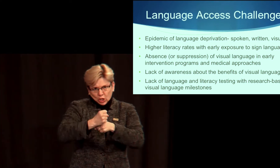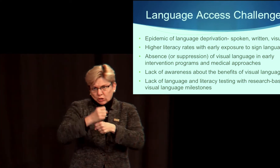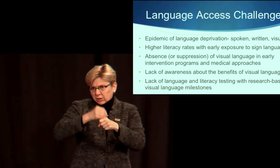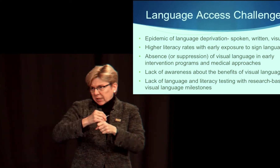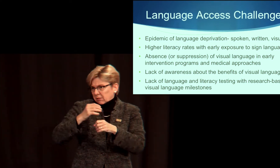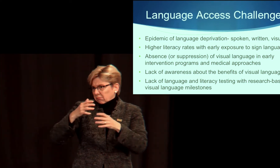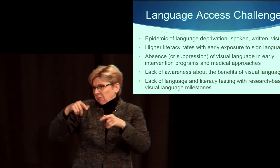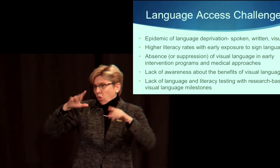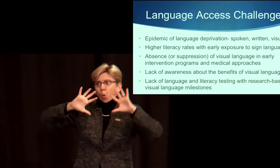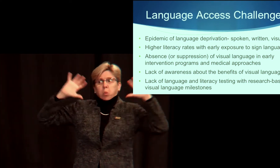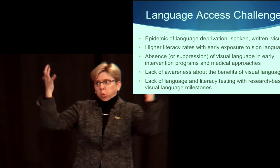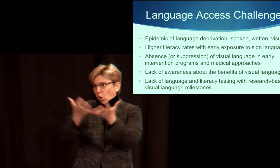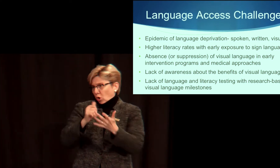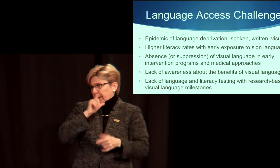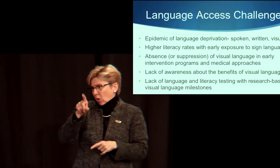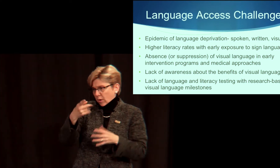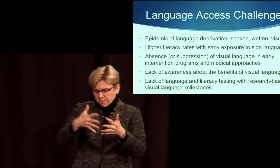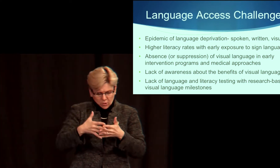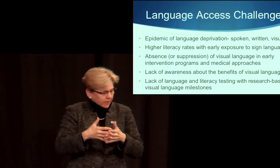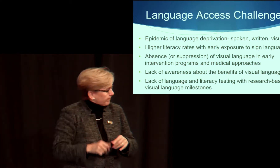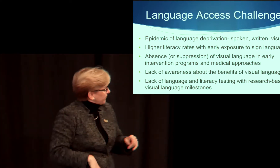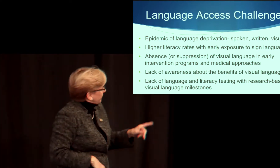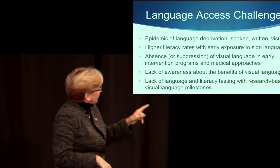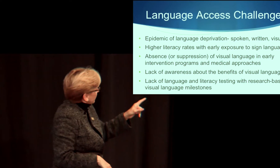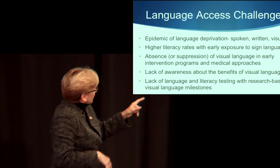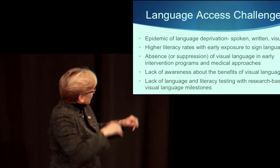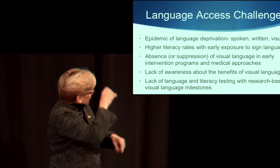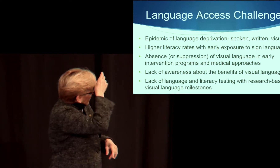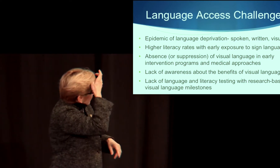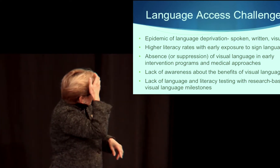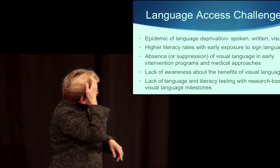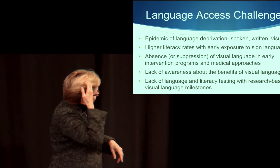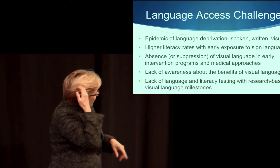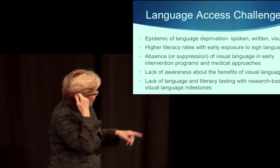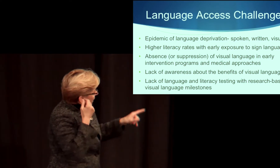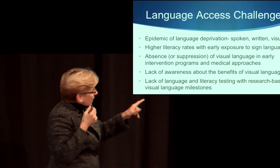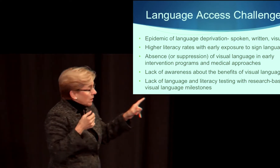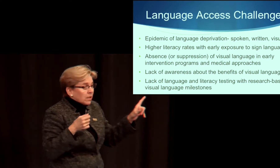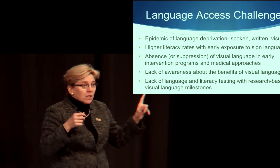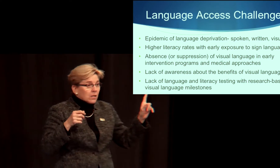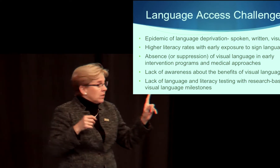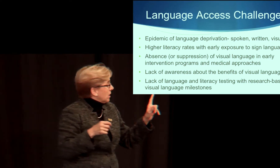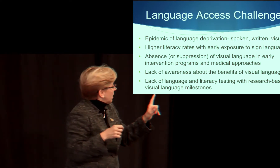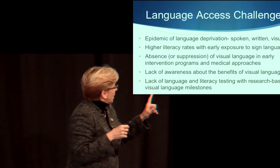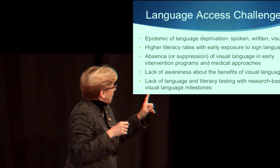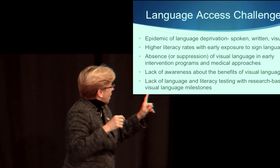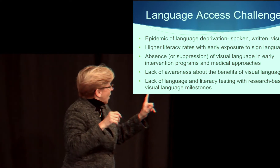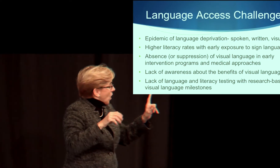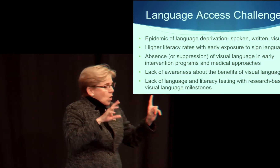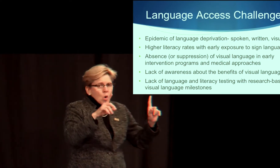been the scientific way of thinking about this for years and years worldwide.